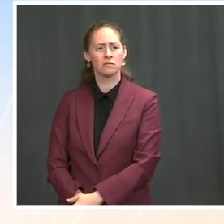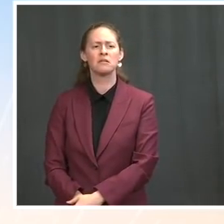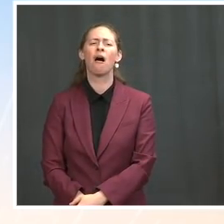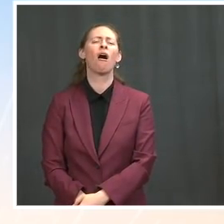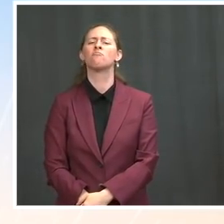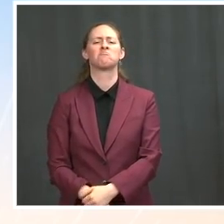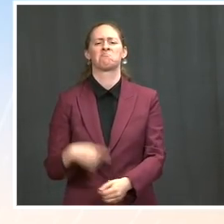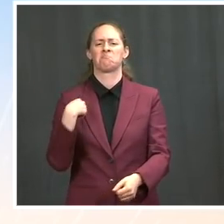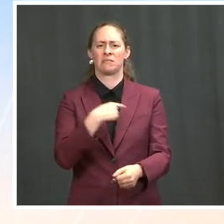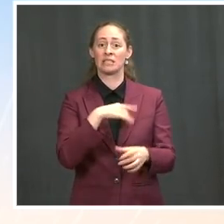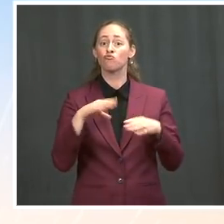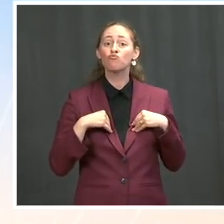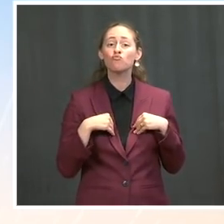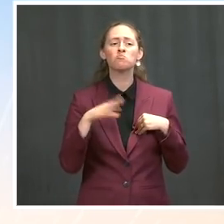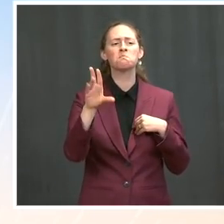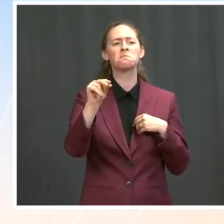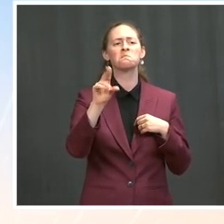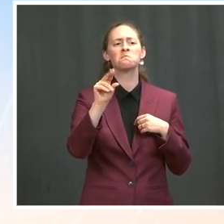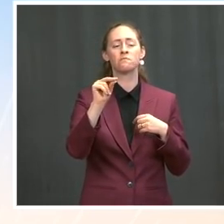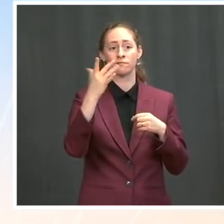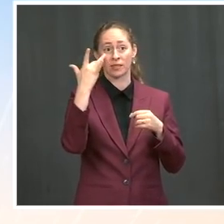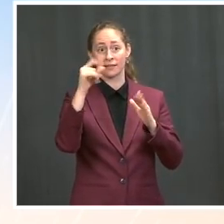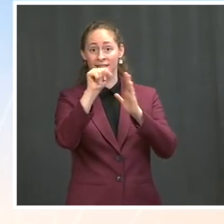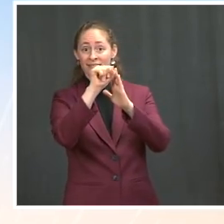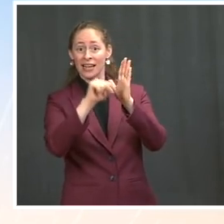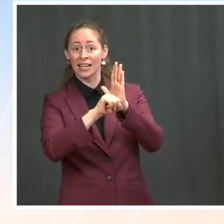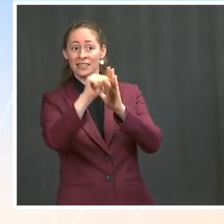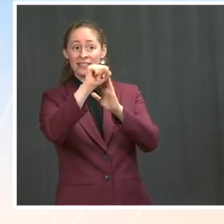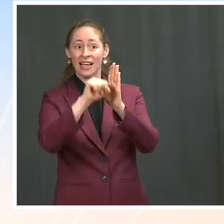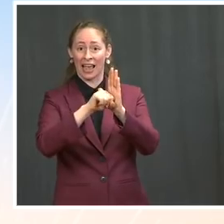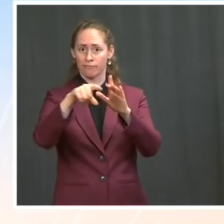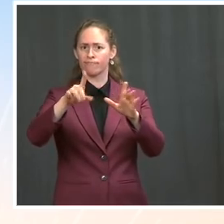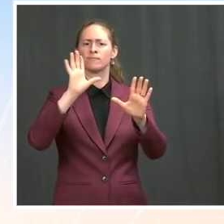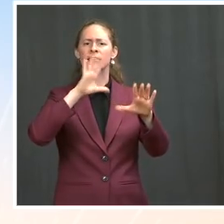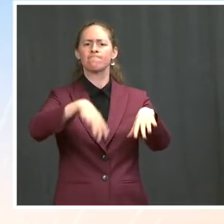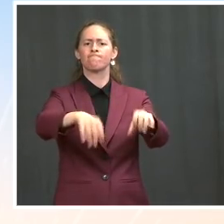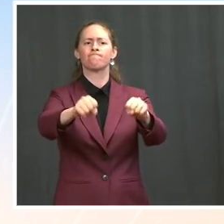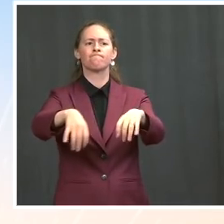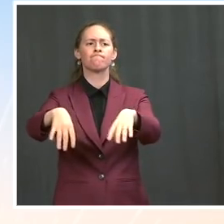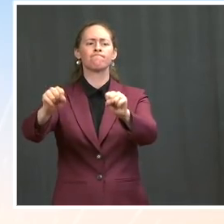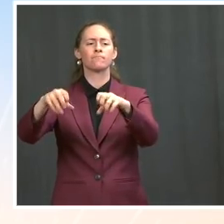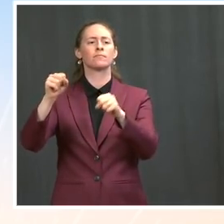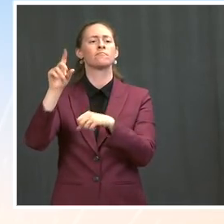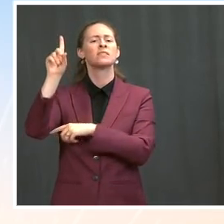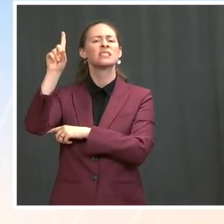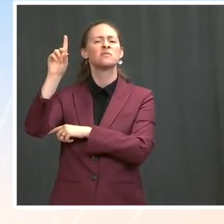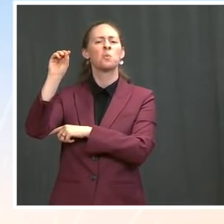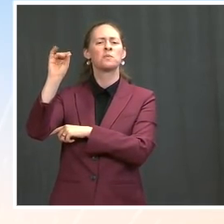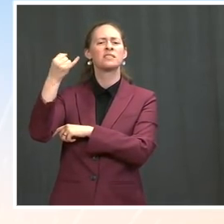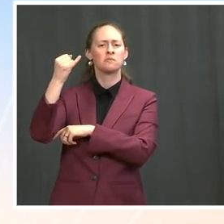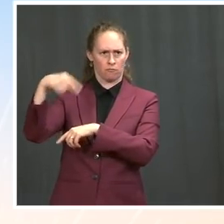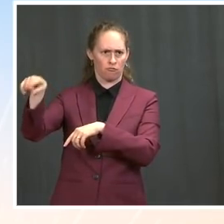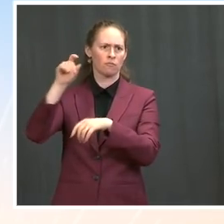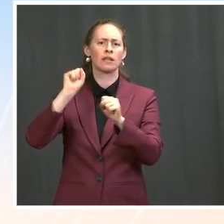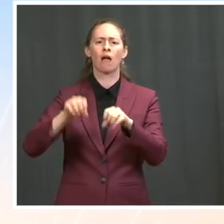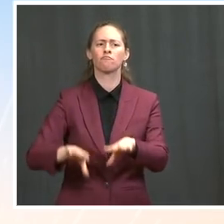It's also, frankly, action that's been happening from the Department of Justice, including increased funding and increased implementation across the country,